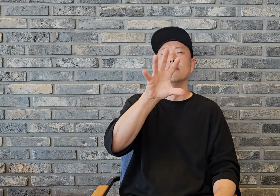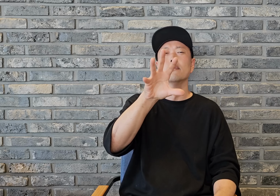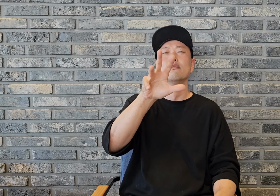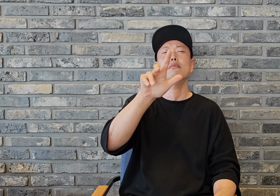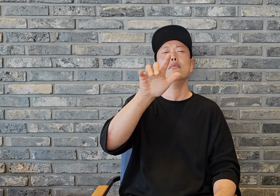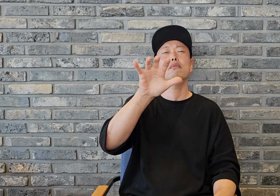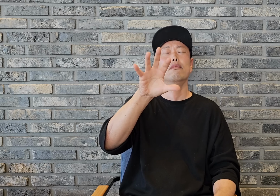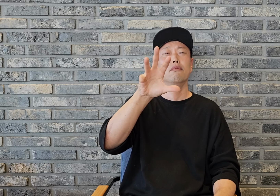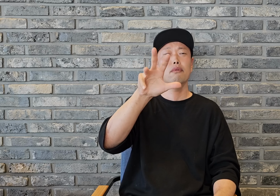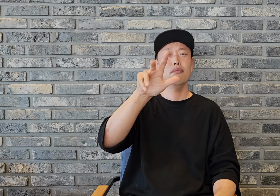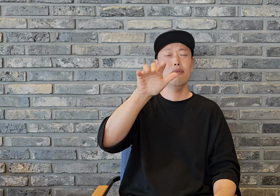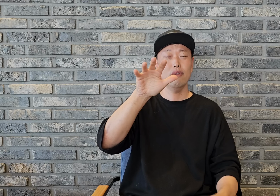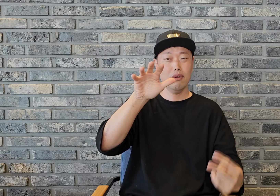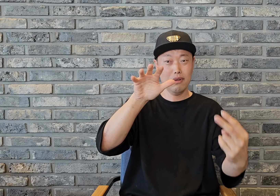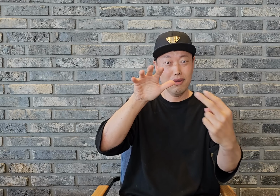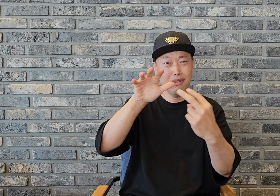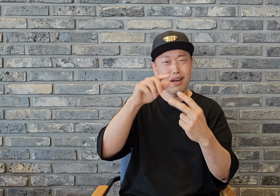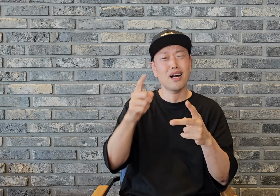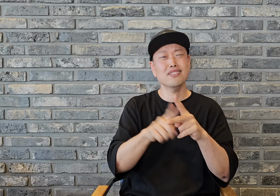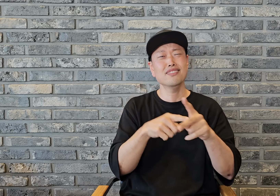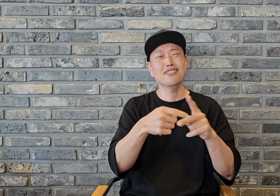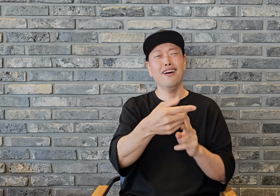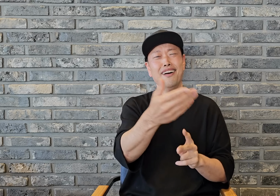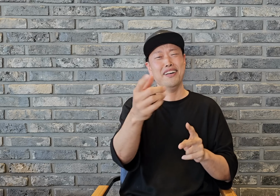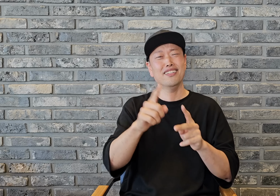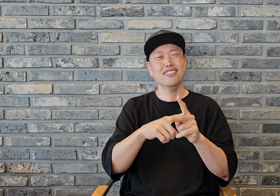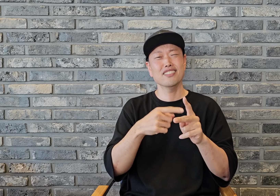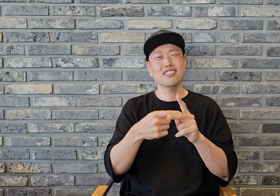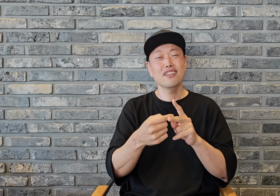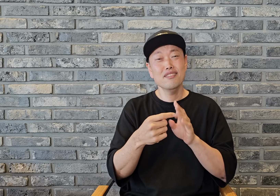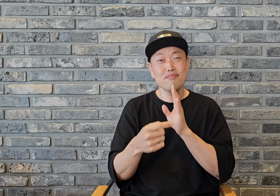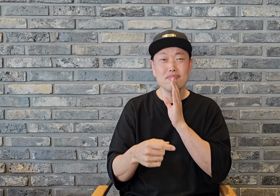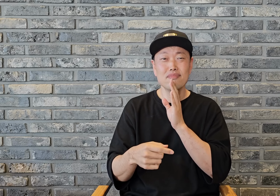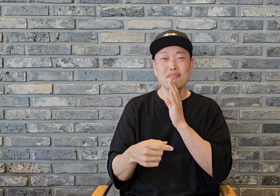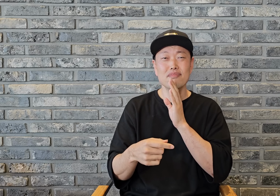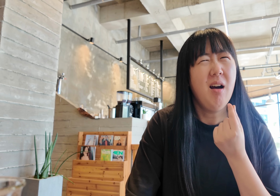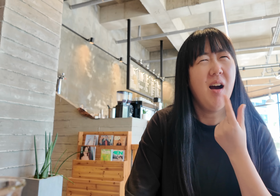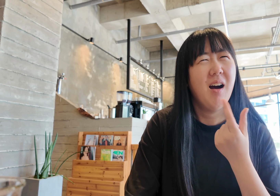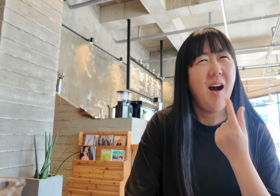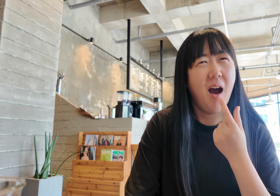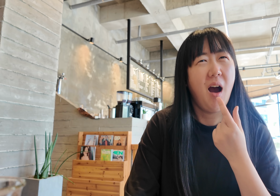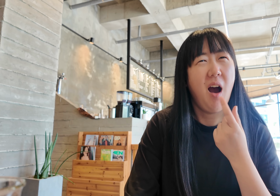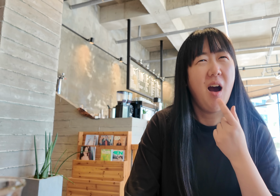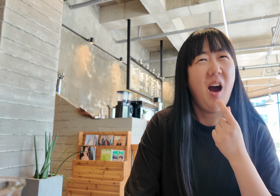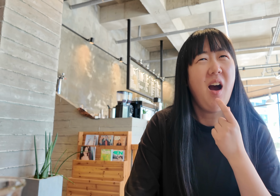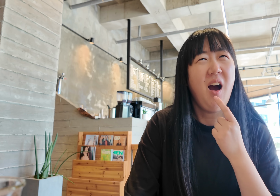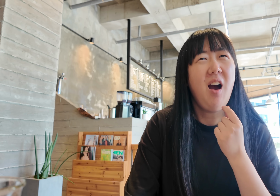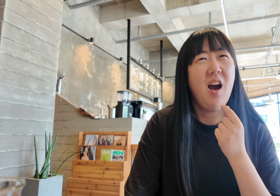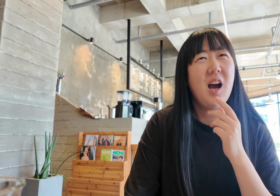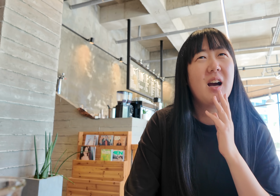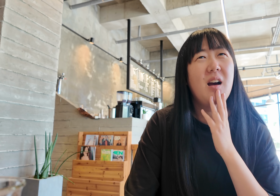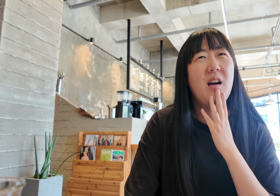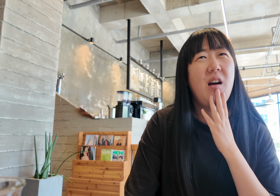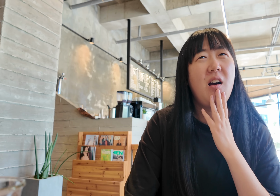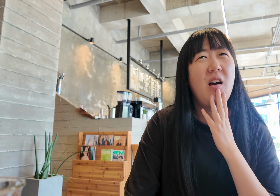solar energy is created, and the context goes well. It's easy to understand, Right. (Nods)